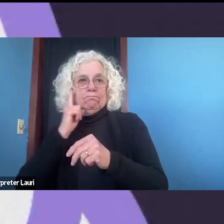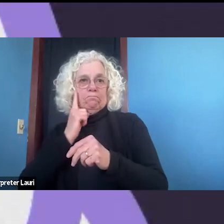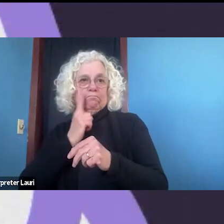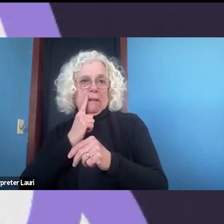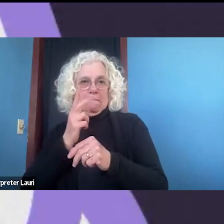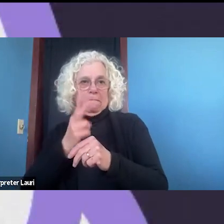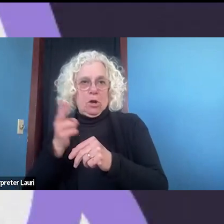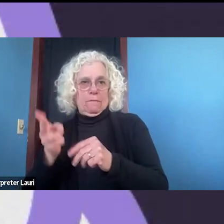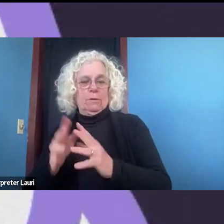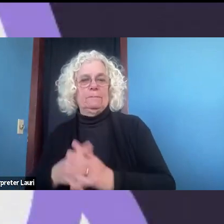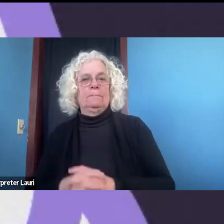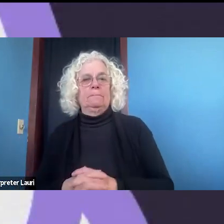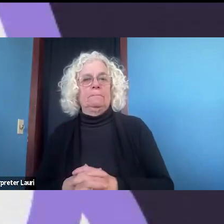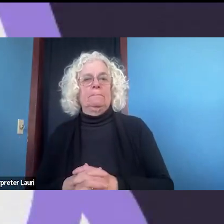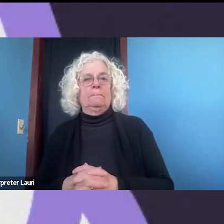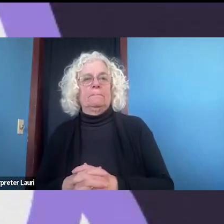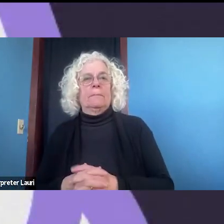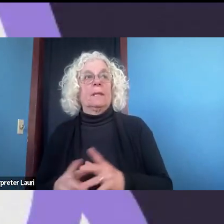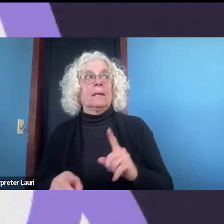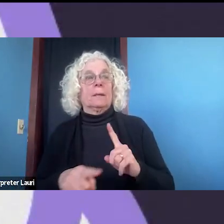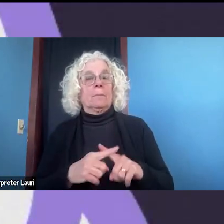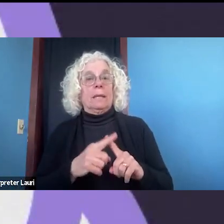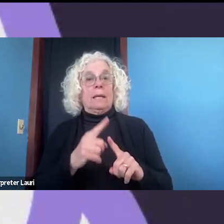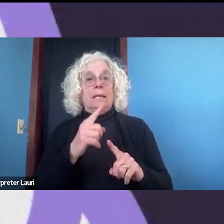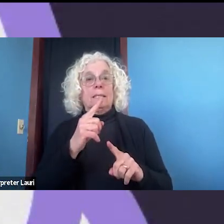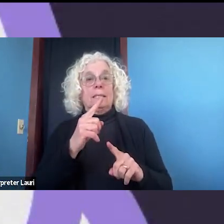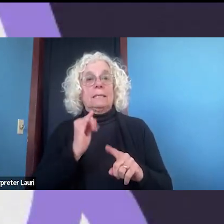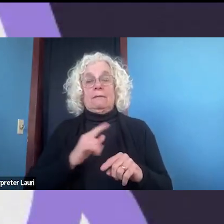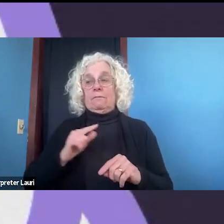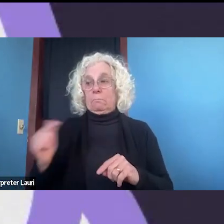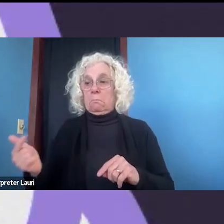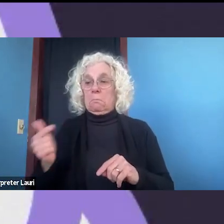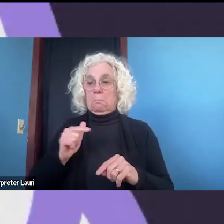It also helps to indicate, when we're switching between presenters.